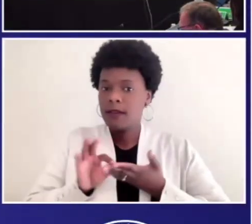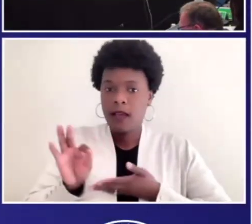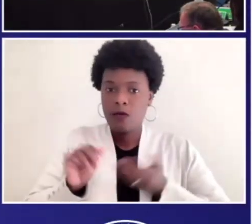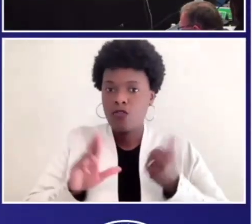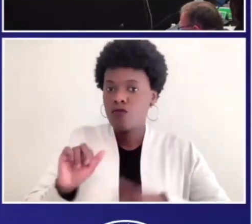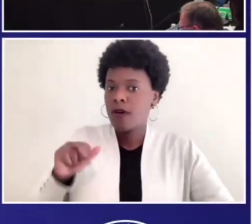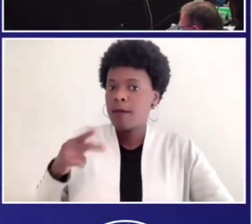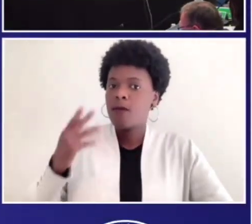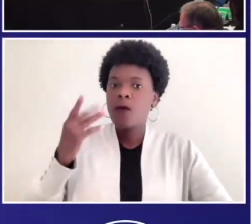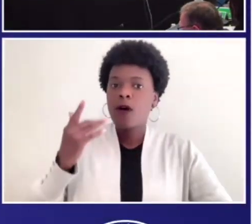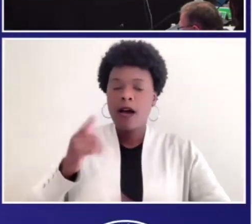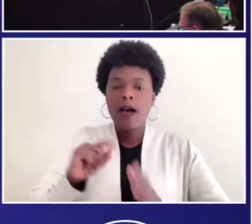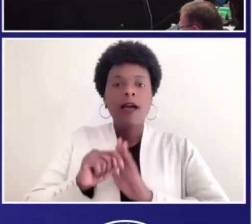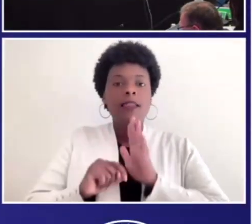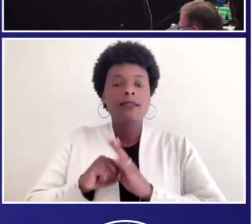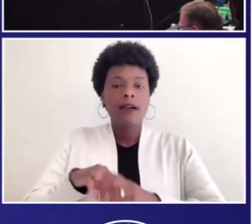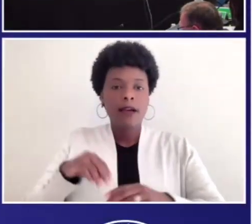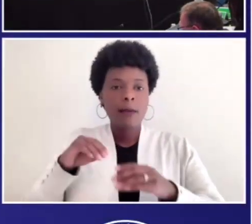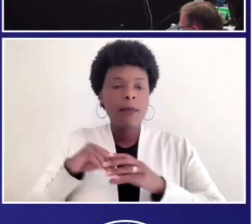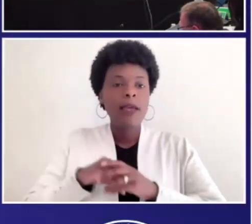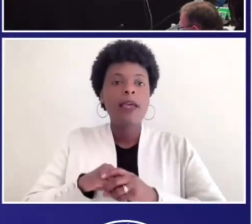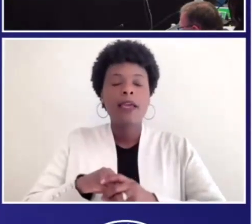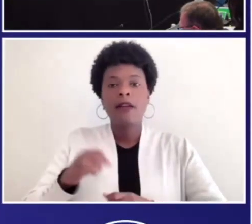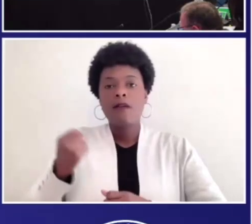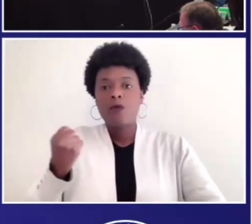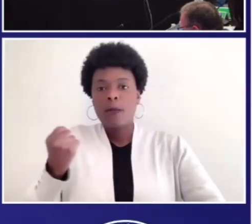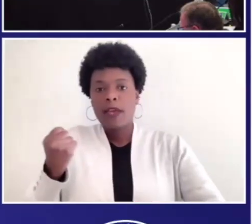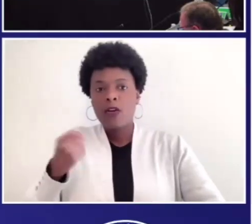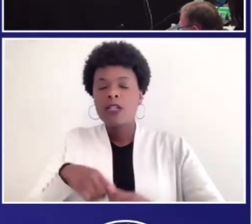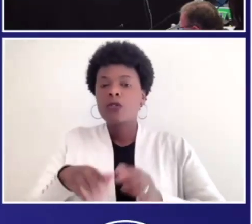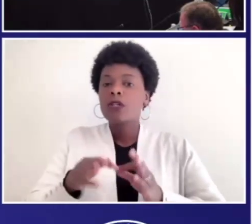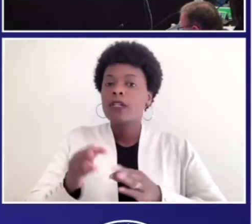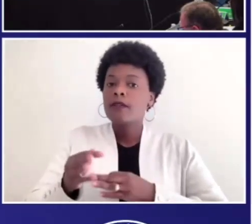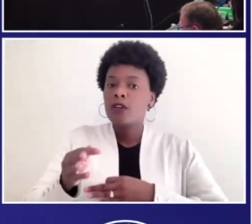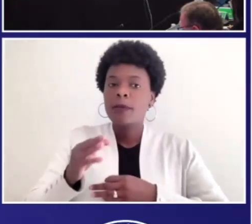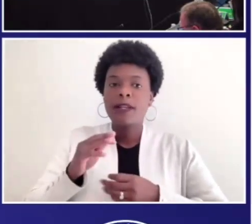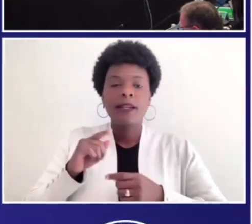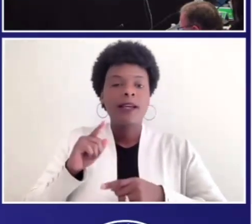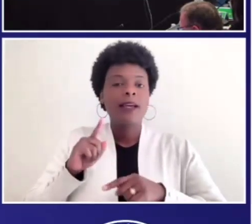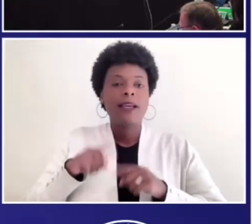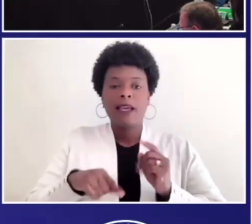obviously those times spent in forbearances and deferments will not be allowed to be purchased back as time toward forgiveness